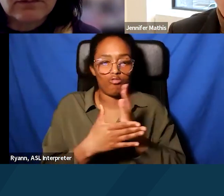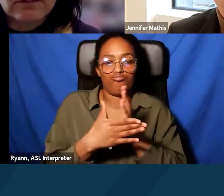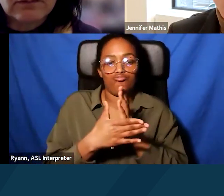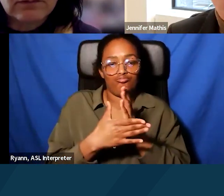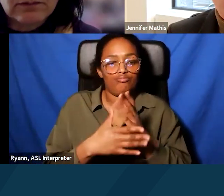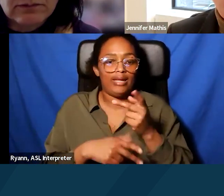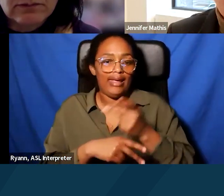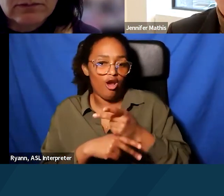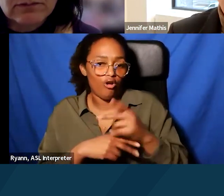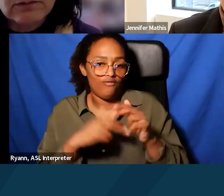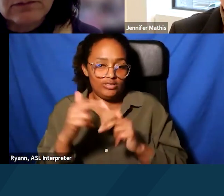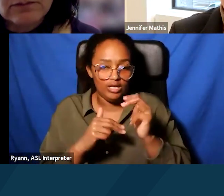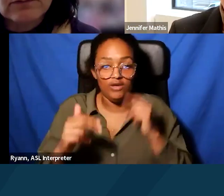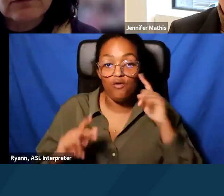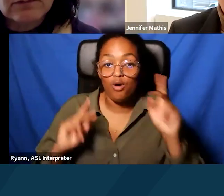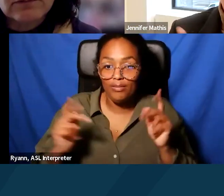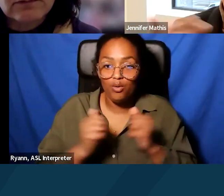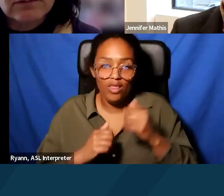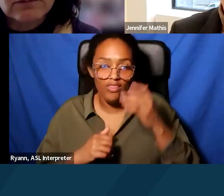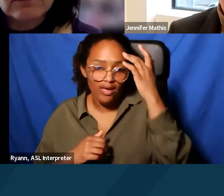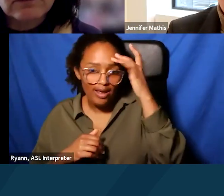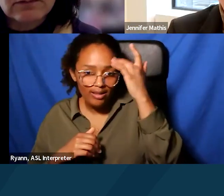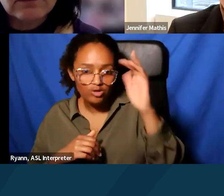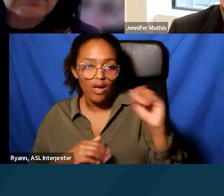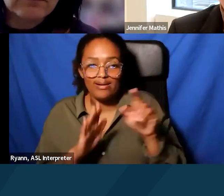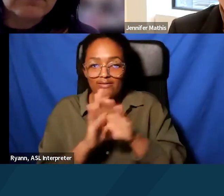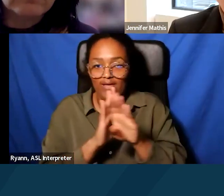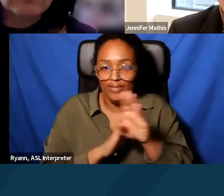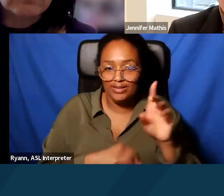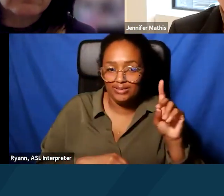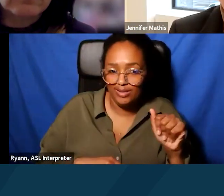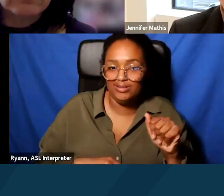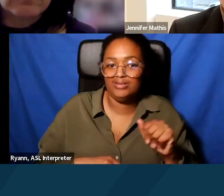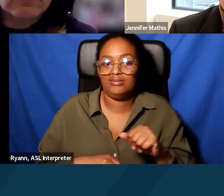in the community. And so that's what these waivers are all about,